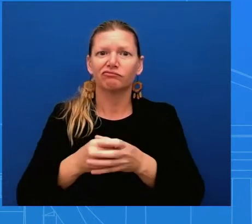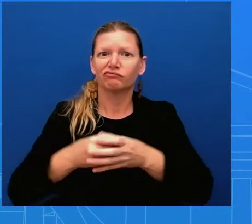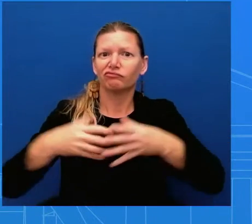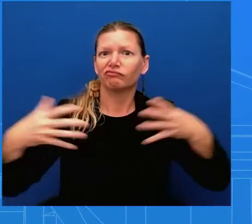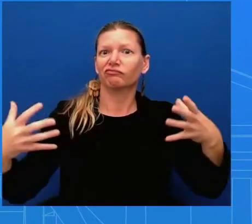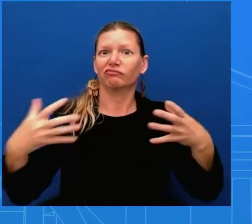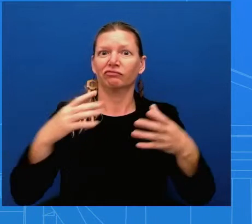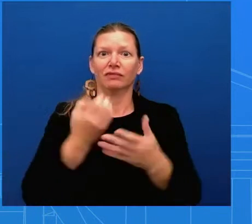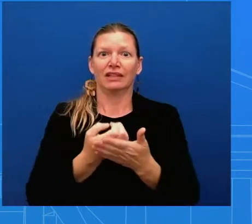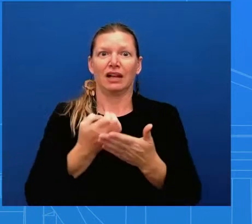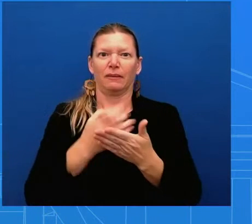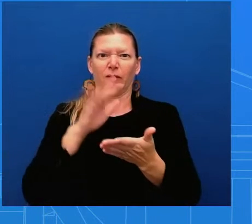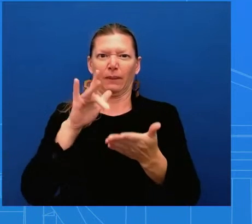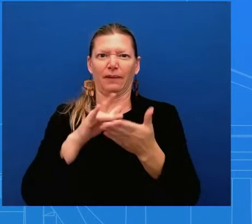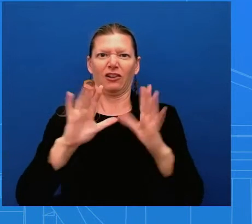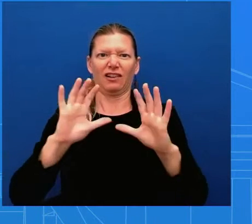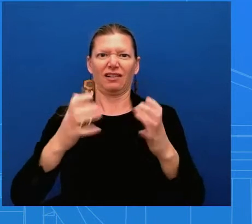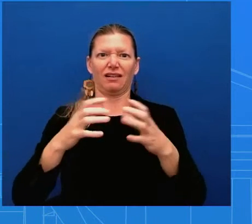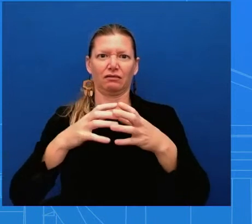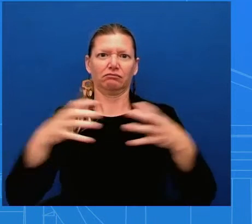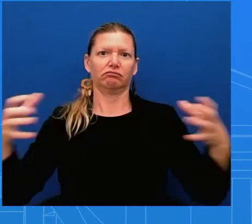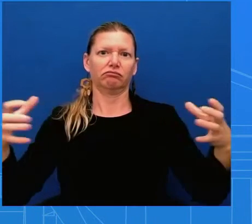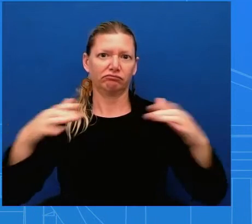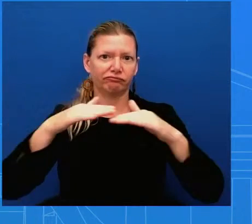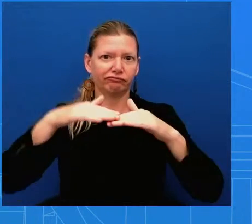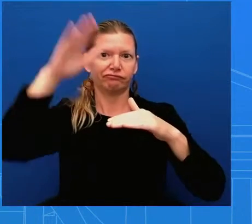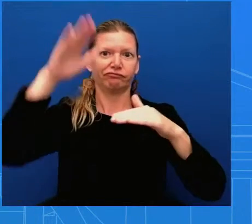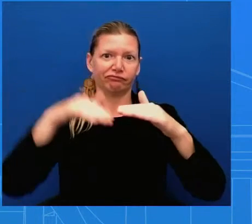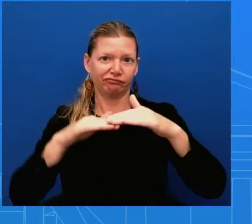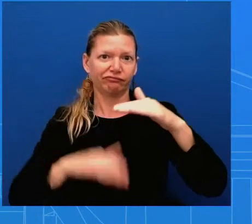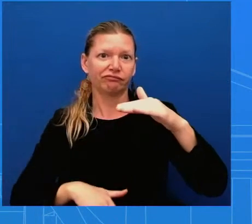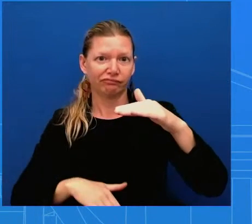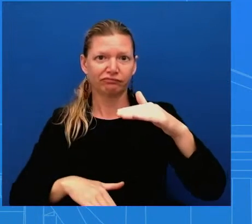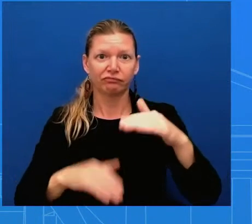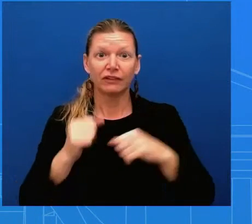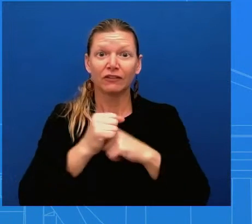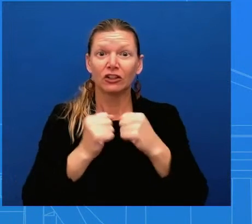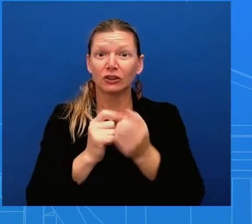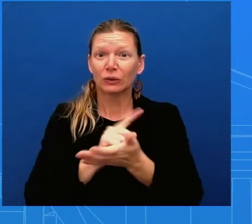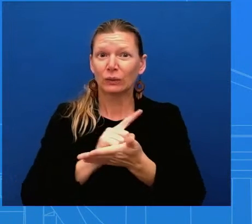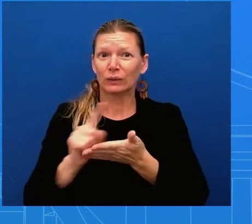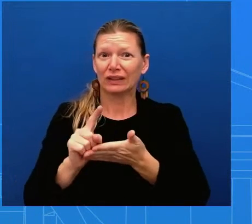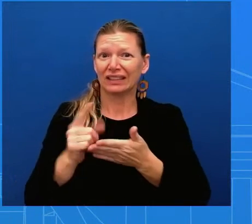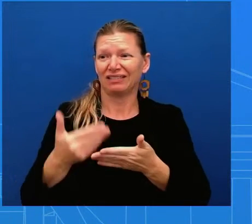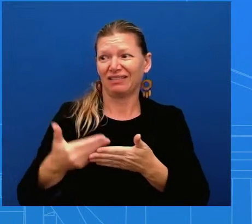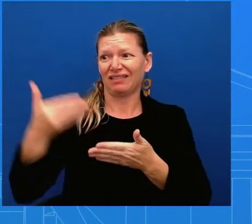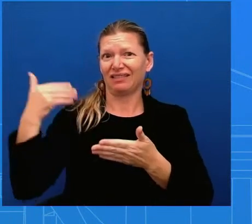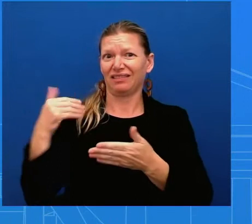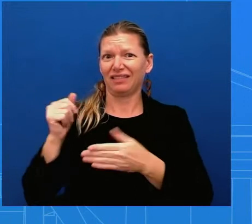President Biden is delivering an "Infrastructure Decade" that will benefit communities for generations to come.